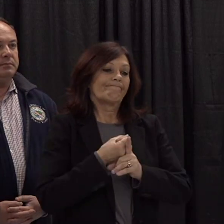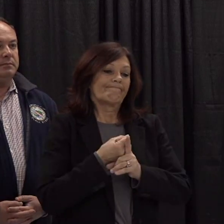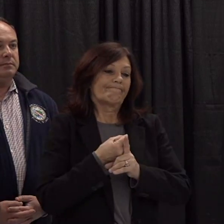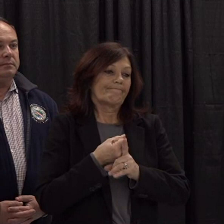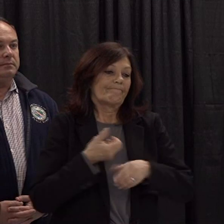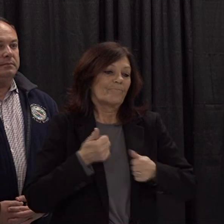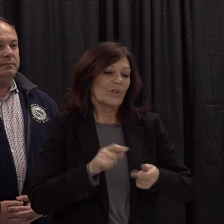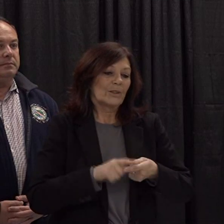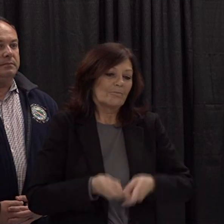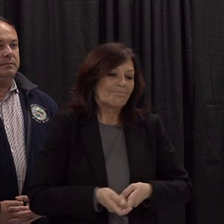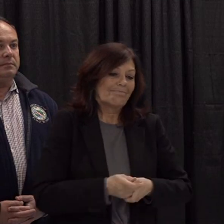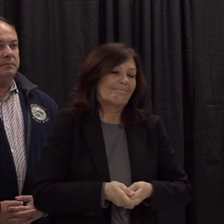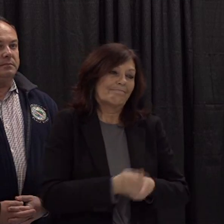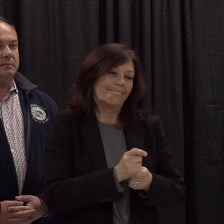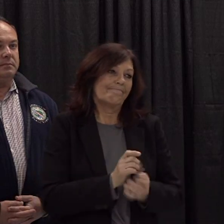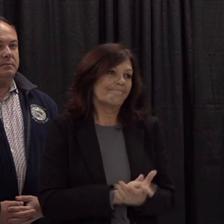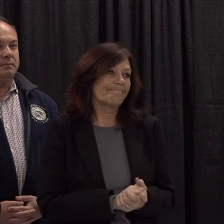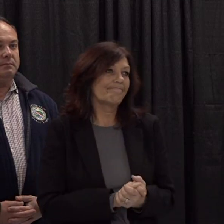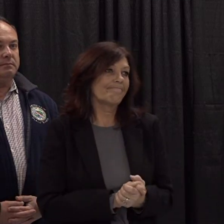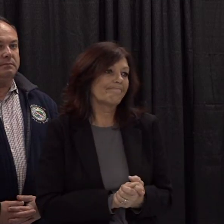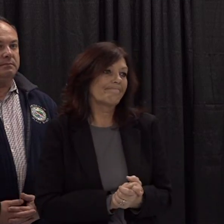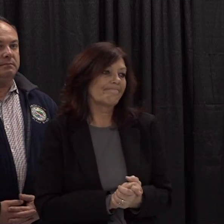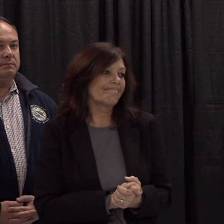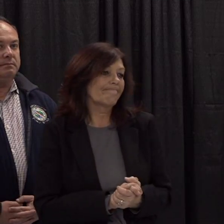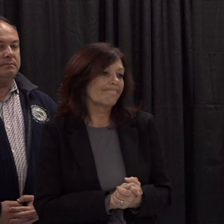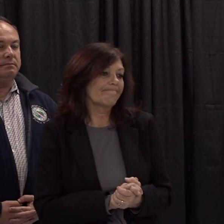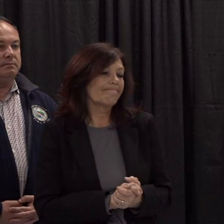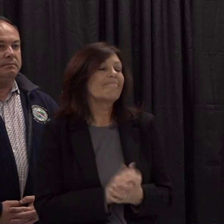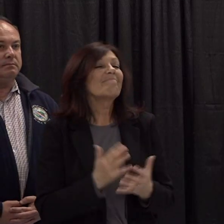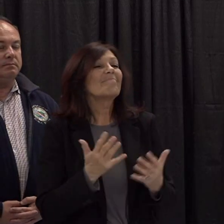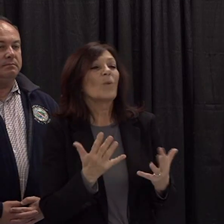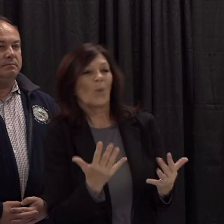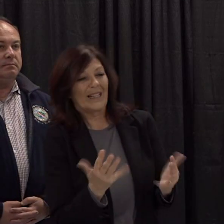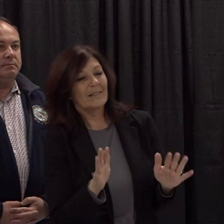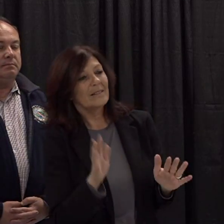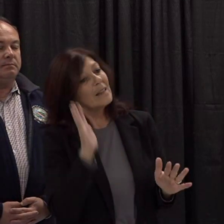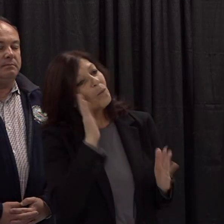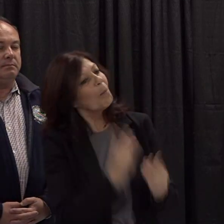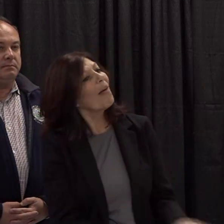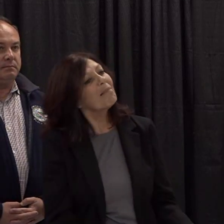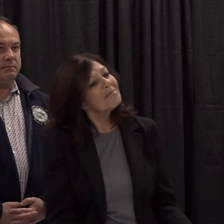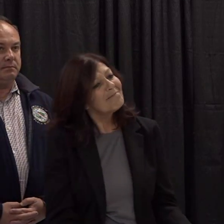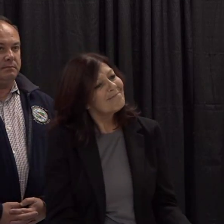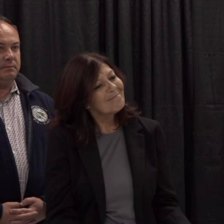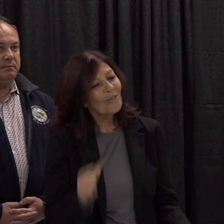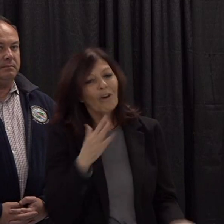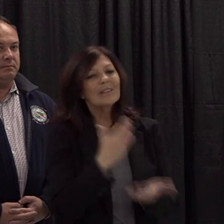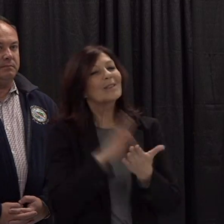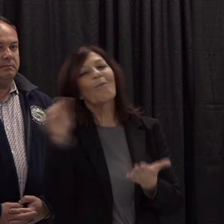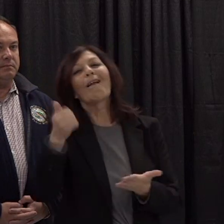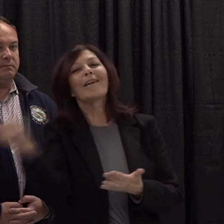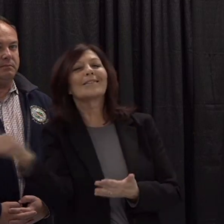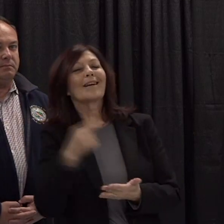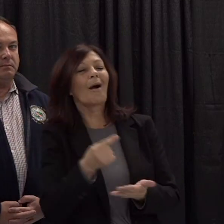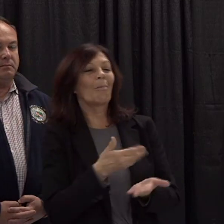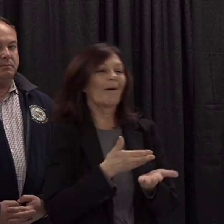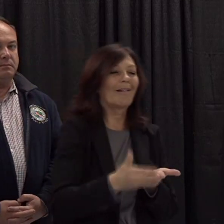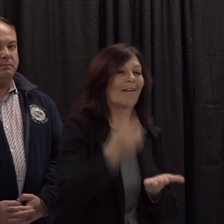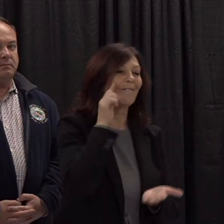to clear snow out of their yards. So wait, it eventually will melt or we can get someone else out there in the long run to help clear it off the yard.